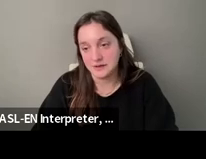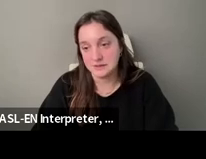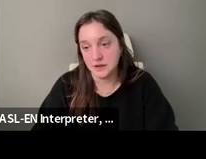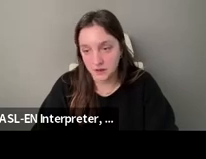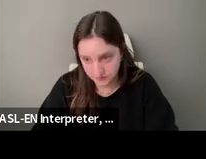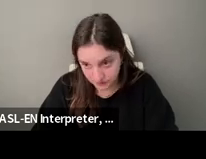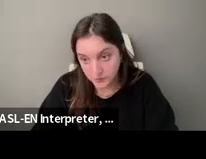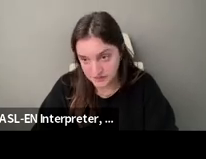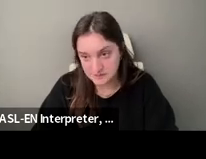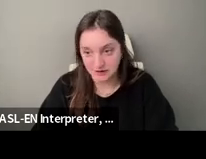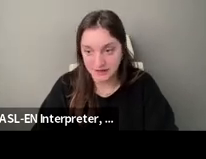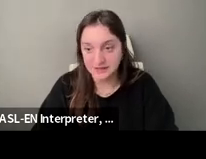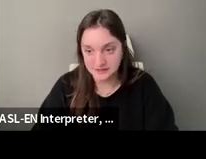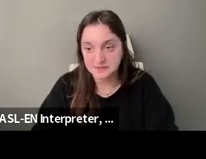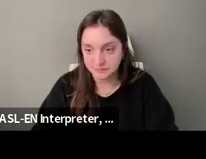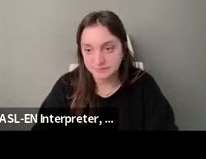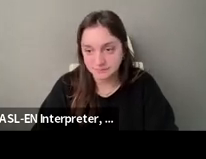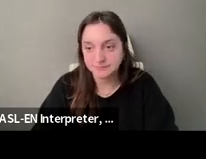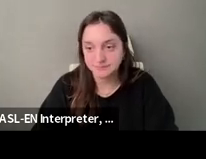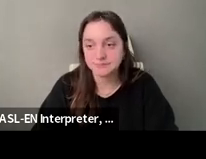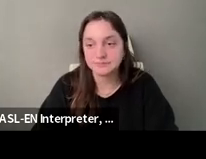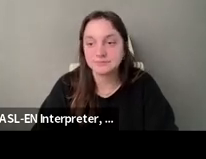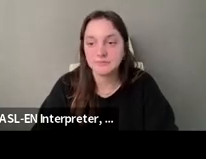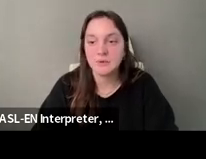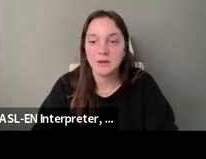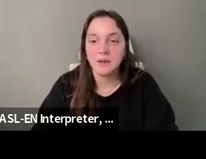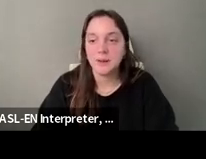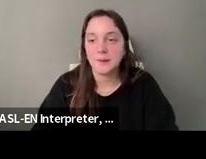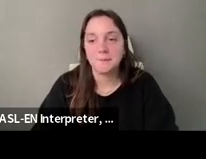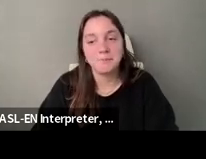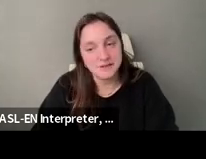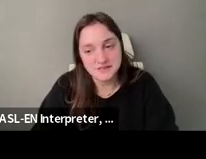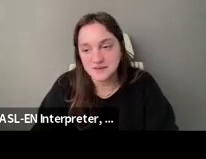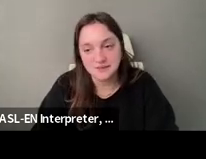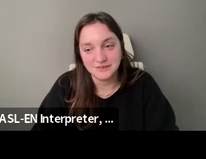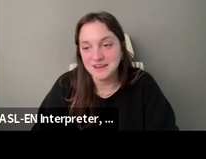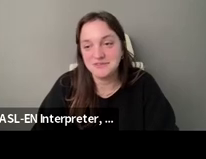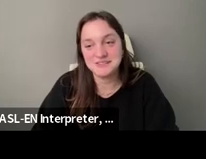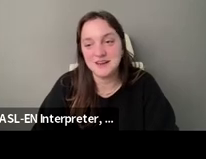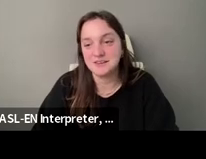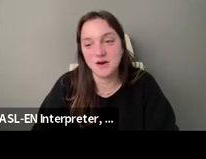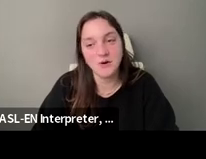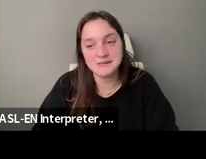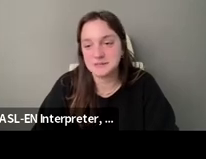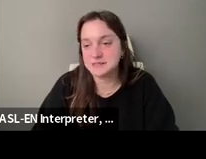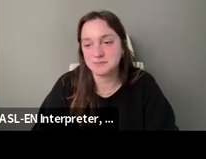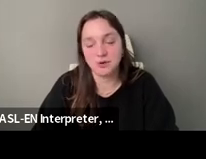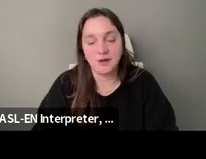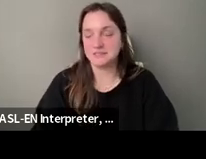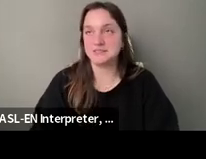everyone has their own experience. But life is not always with promise to be here in the U.S., I'm sorry so say.